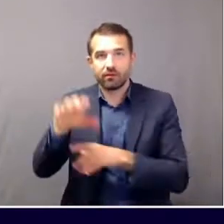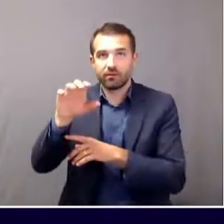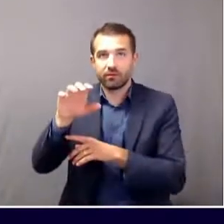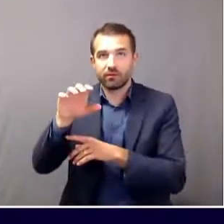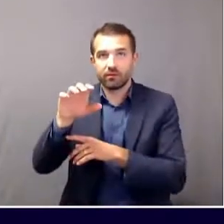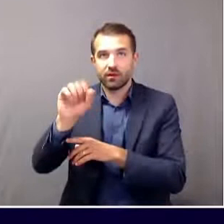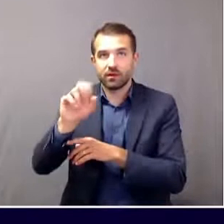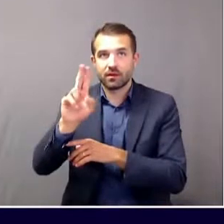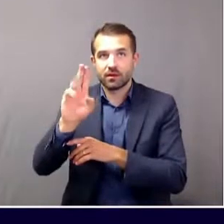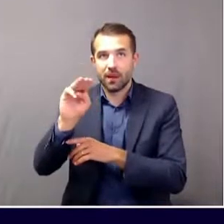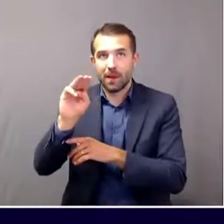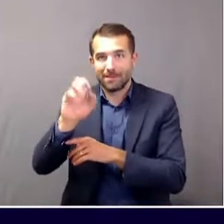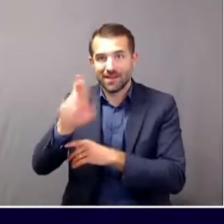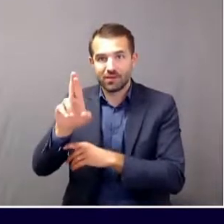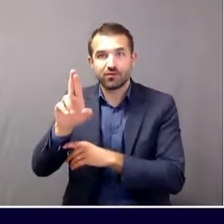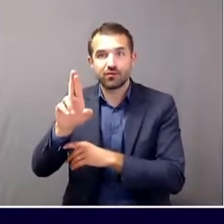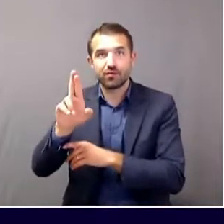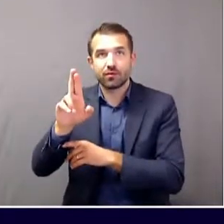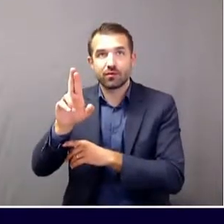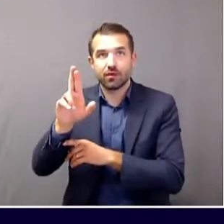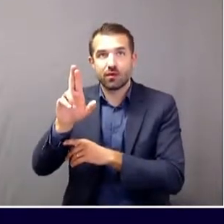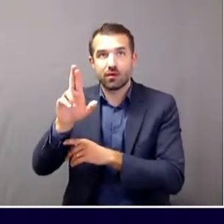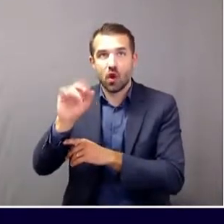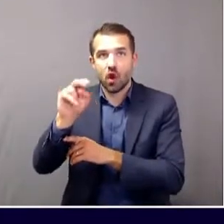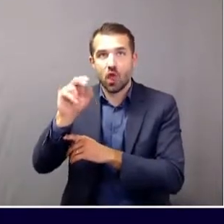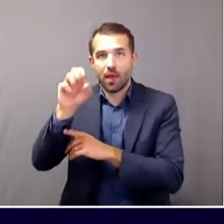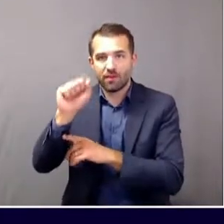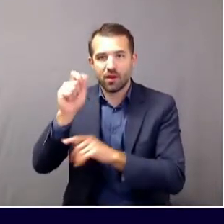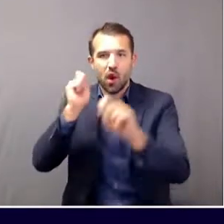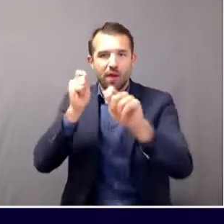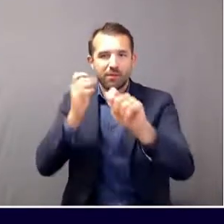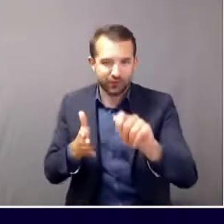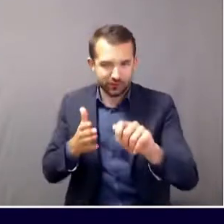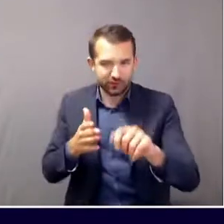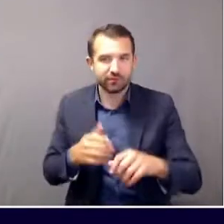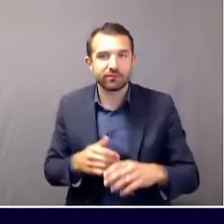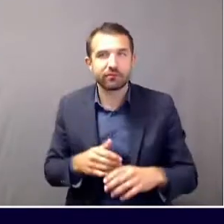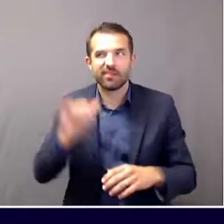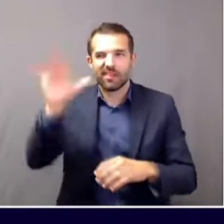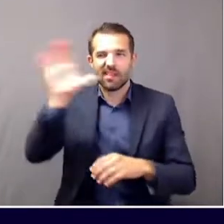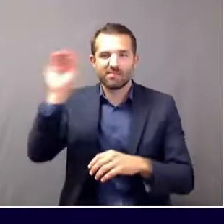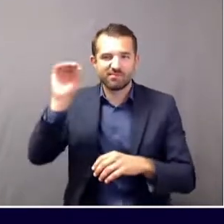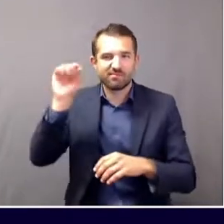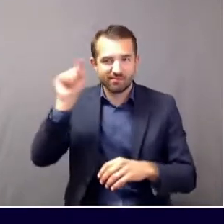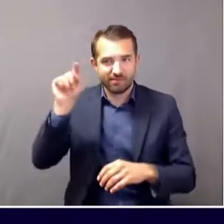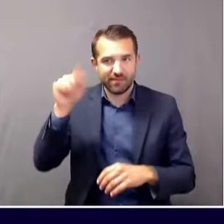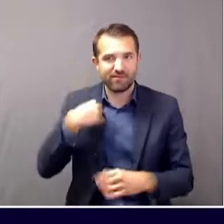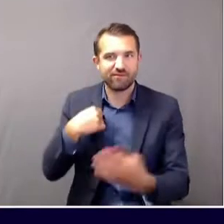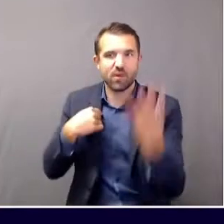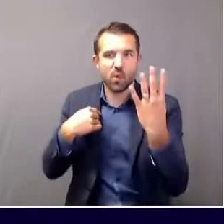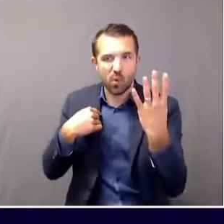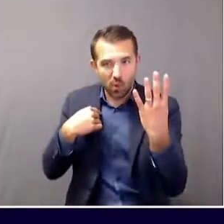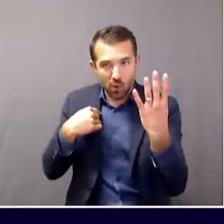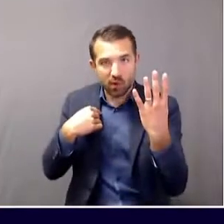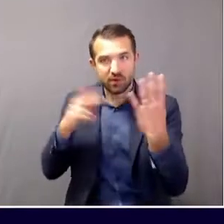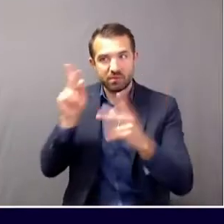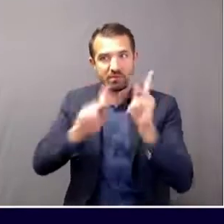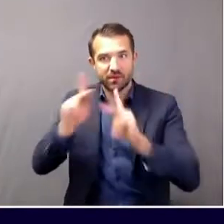we are aware of for Maine residents associated with this